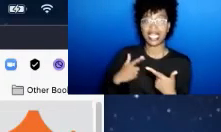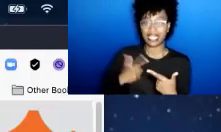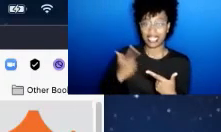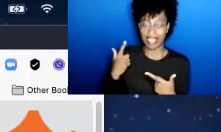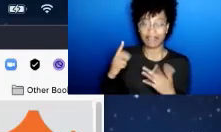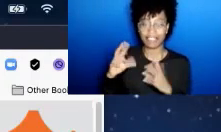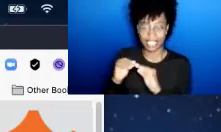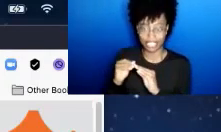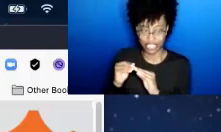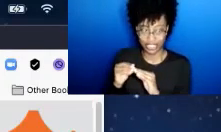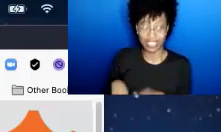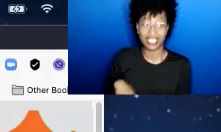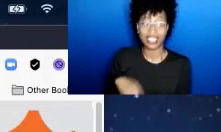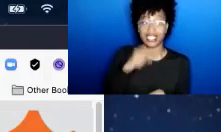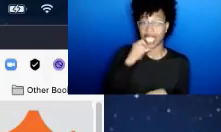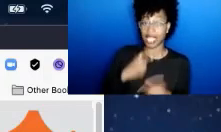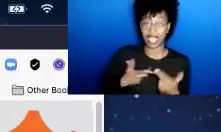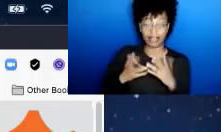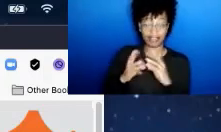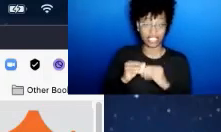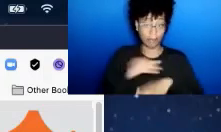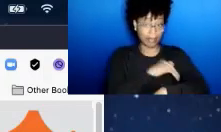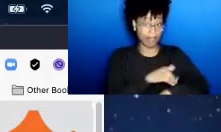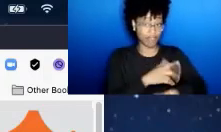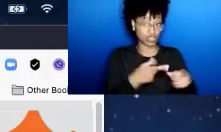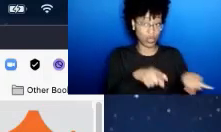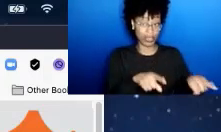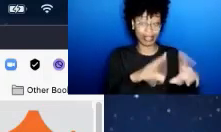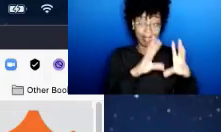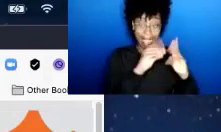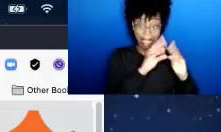06:33:23 with the live session platform you will be using during the meeting. These are